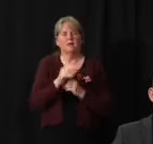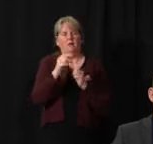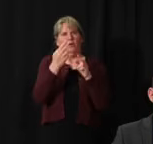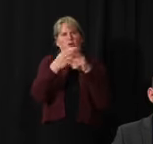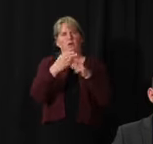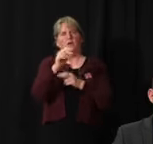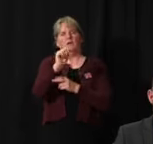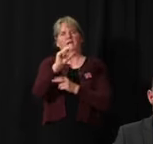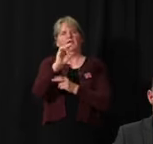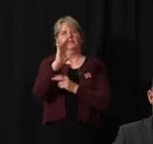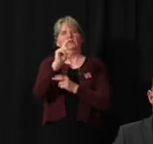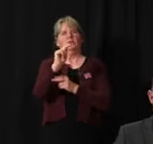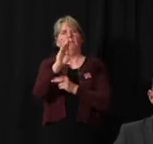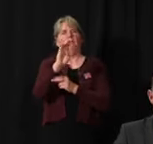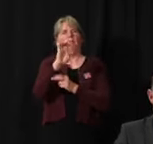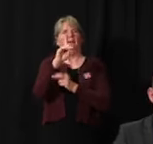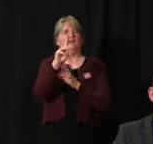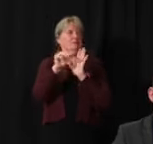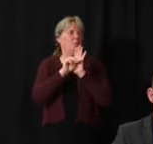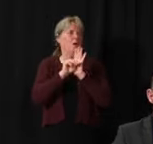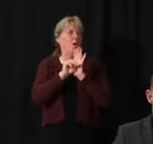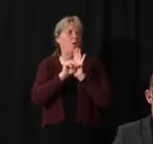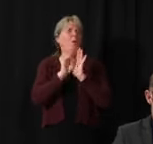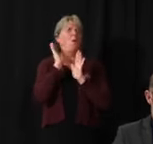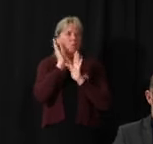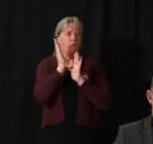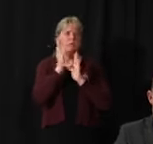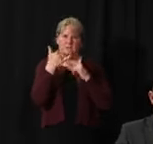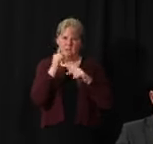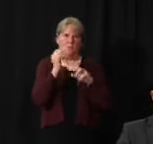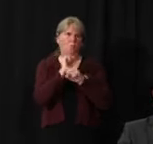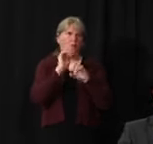And that is the role of the so-called agent-based modelling.